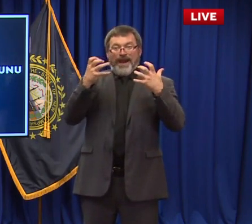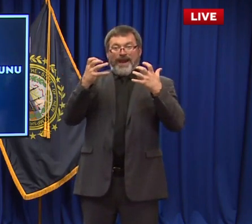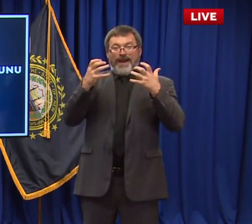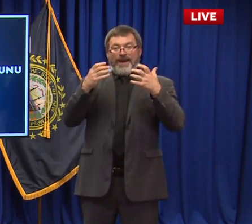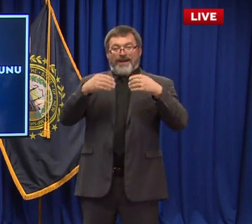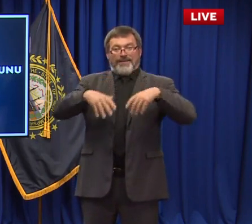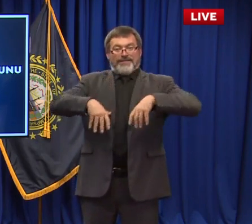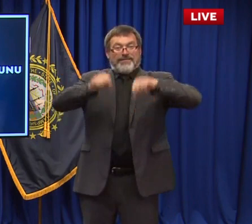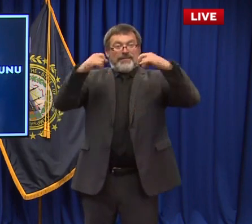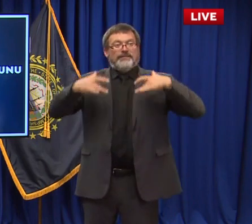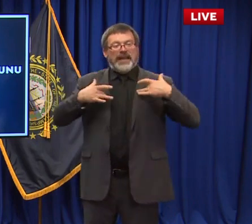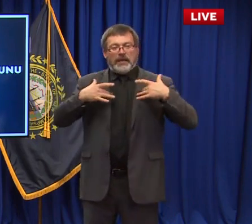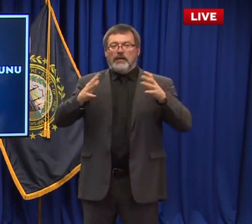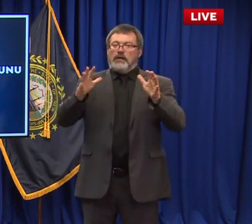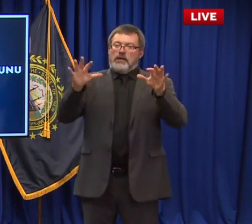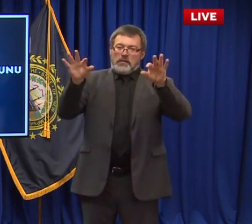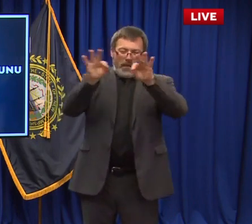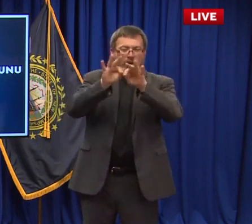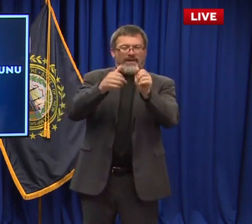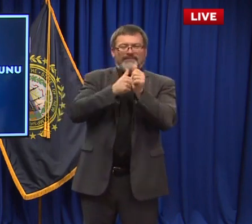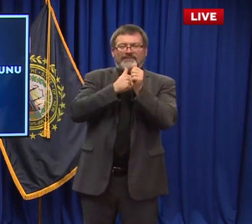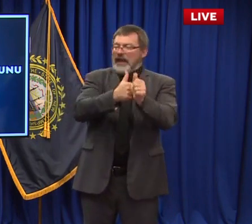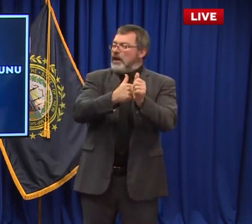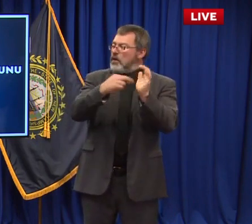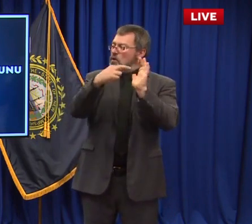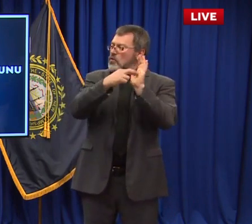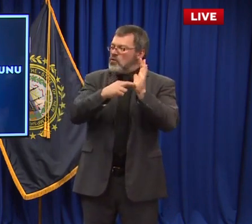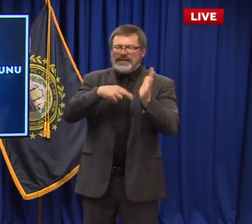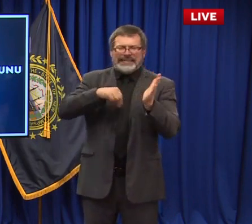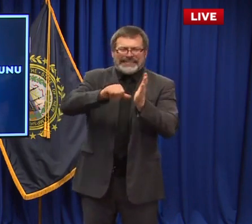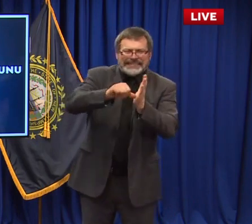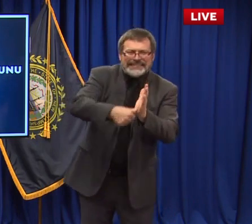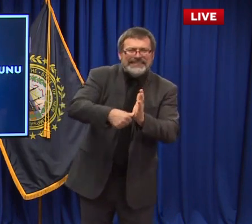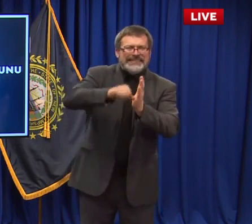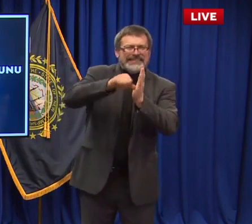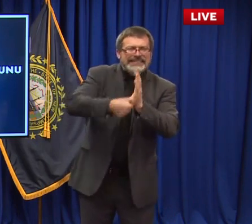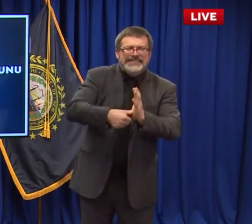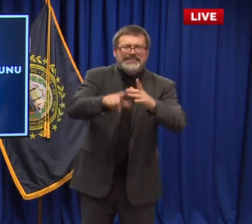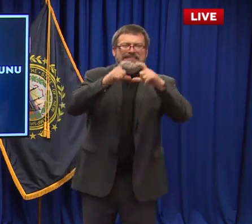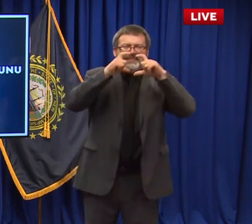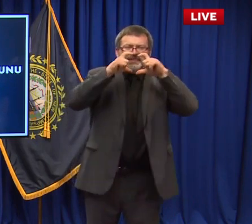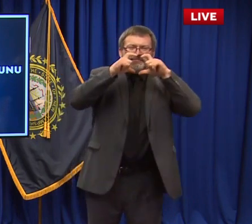THE RULES ARE WE ENCOURAGE PEOPLE TO WEAR A MASK IF THEY CAN KEEP THE PHYSICAL DISTANCING OF SIX FEET.